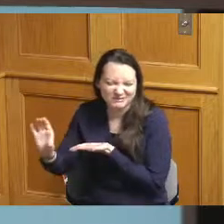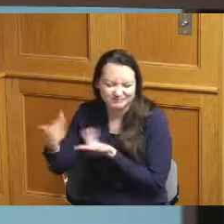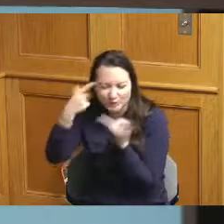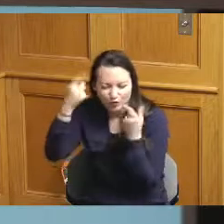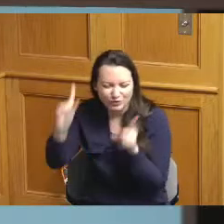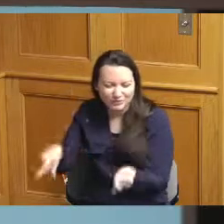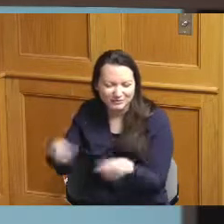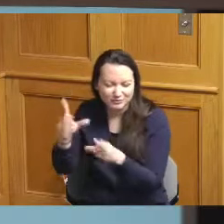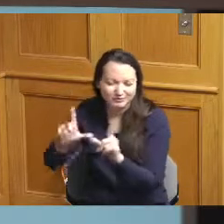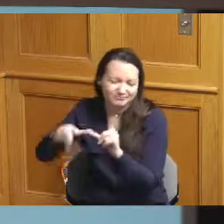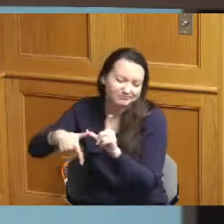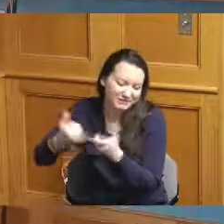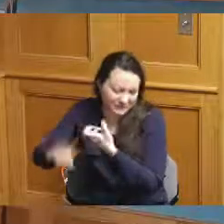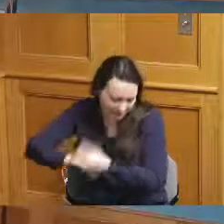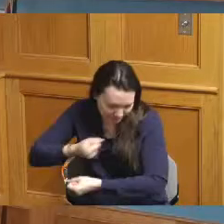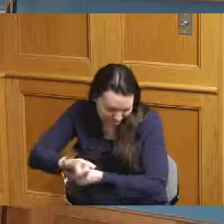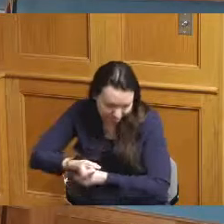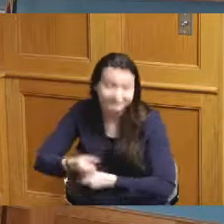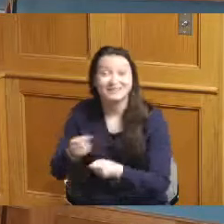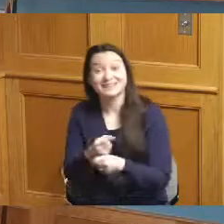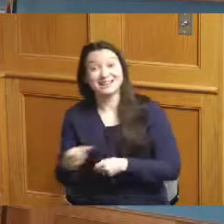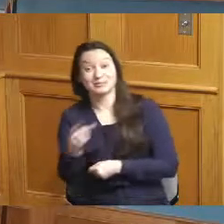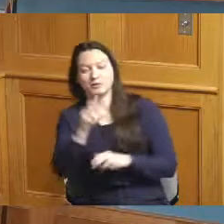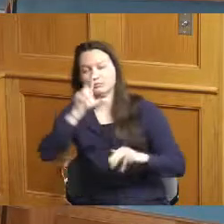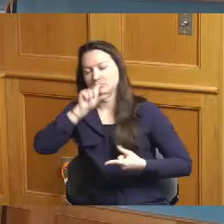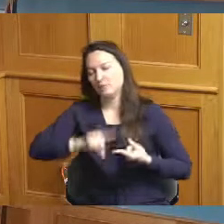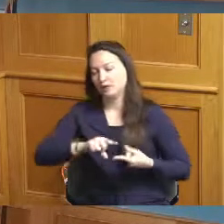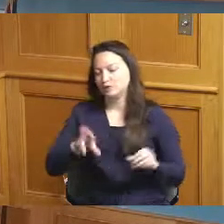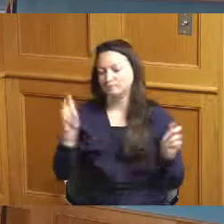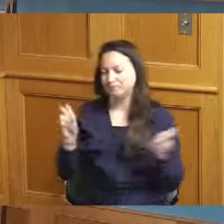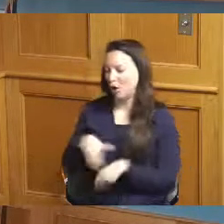is going to be expiring this year so next year it'll go back to a more normal percentage